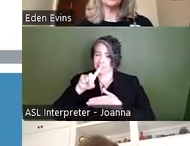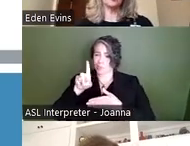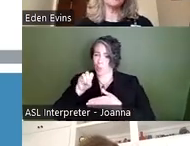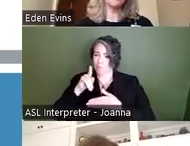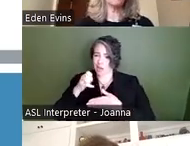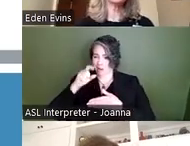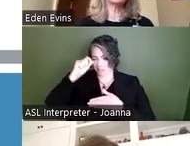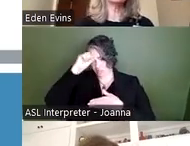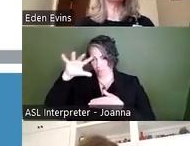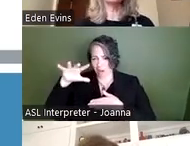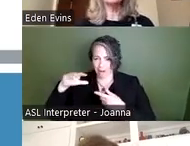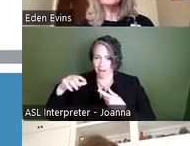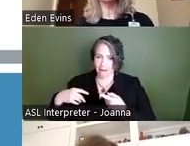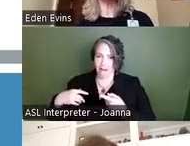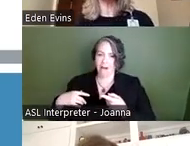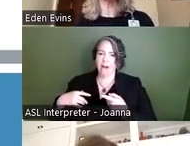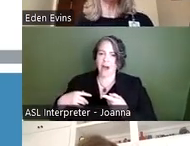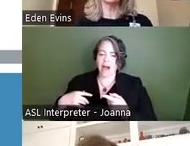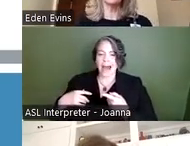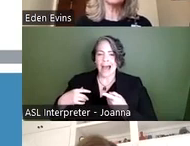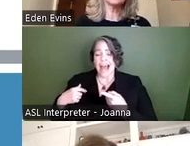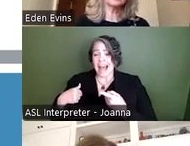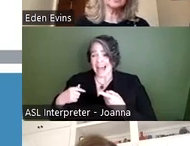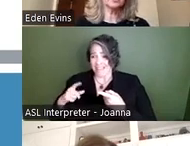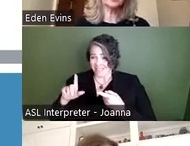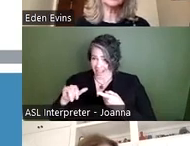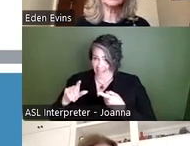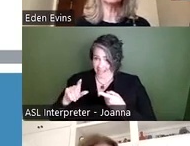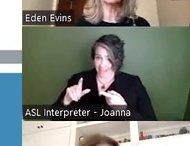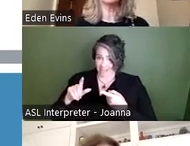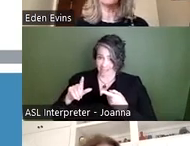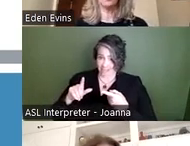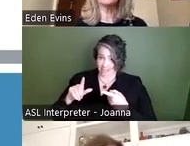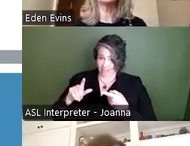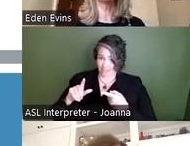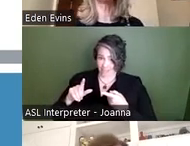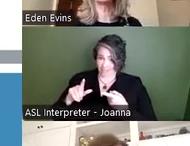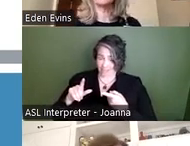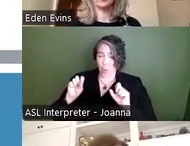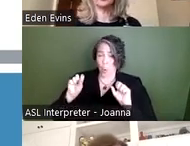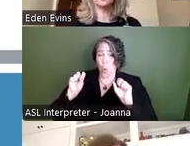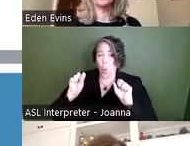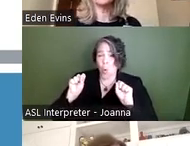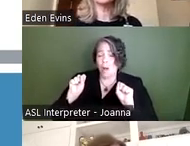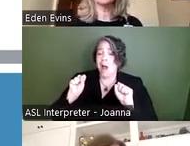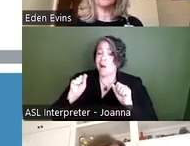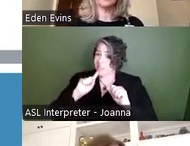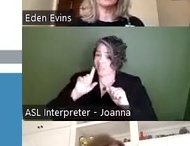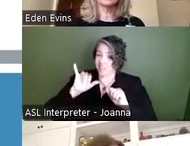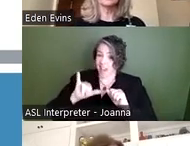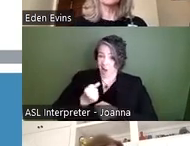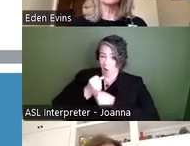you know, from causal inference, to be considered a causal contributor to schizophrenia.